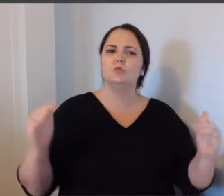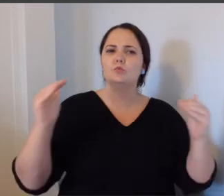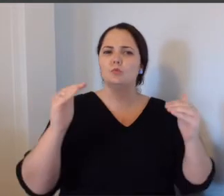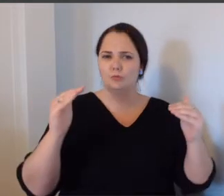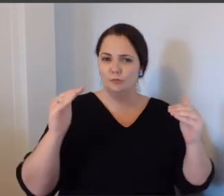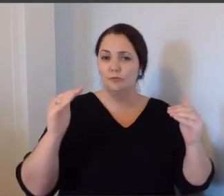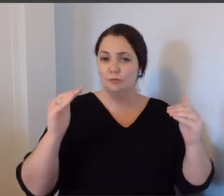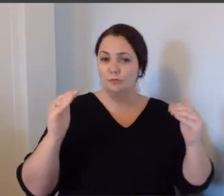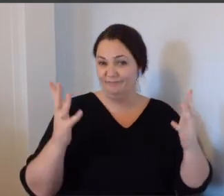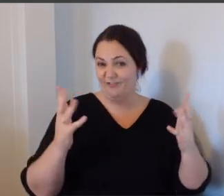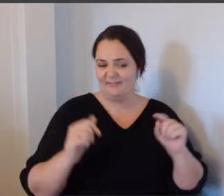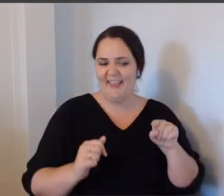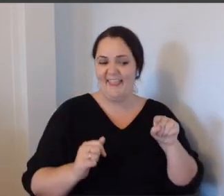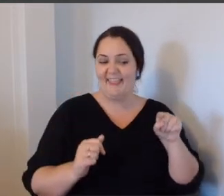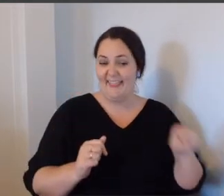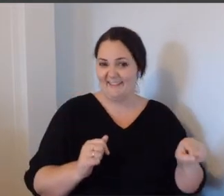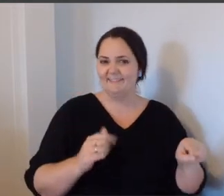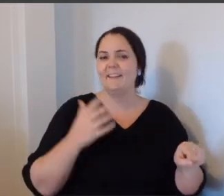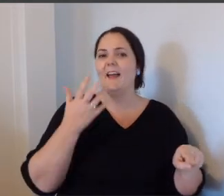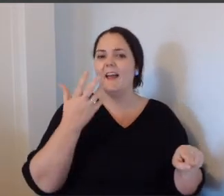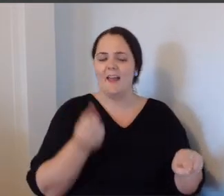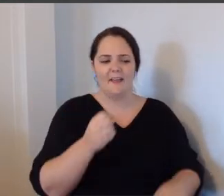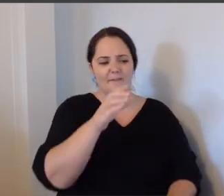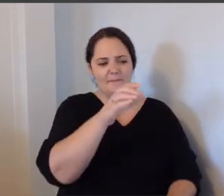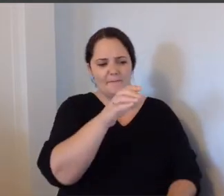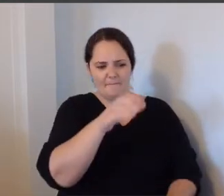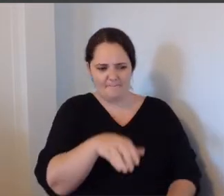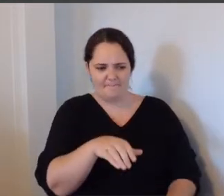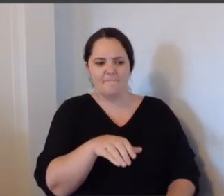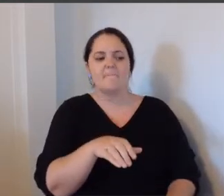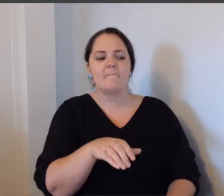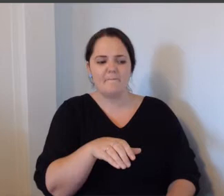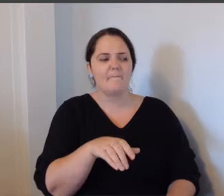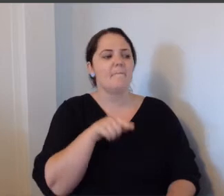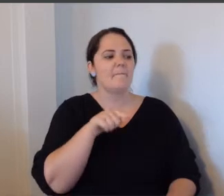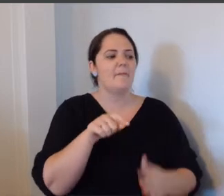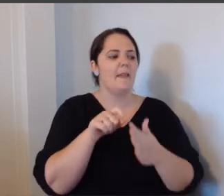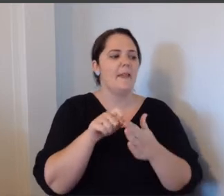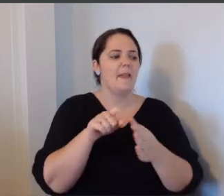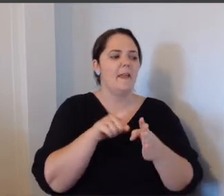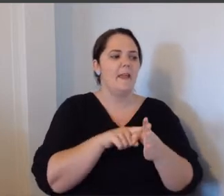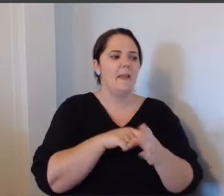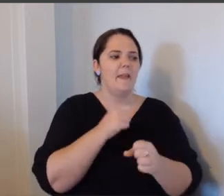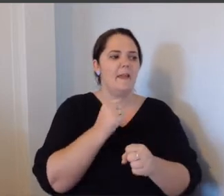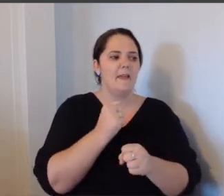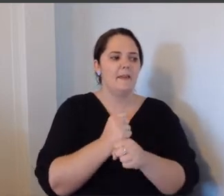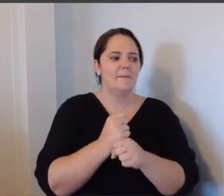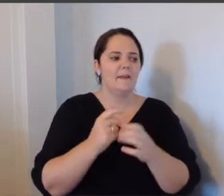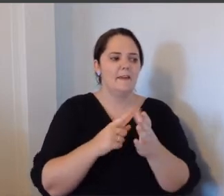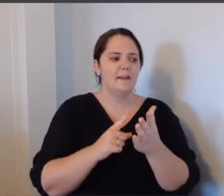as creator in Gerome's activation of the myth Pygmalion and Galatia. In this slide, you can see